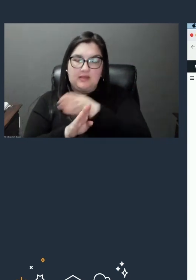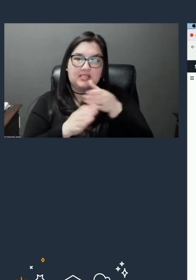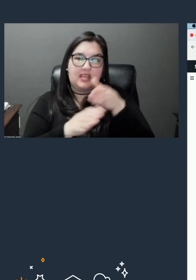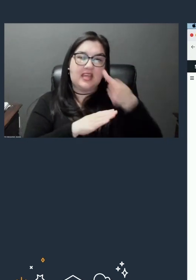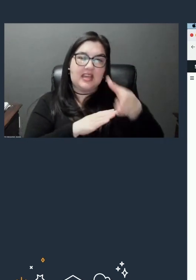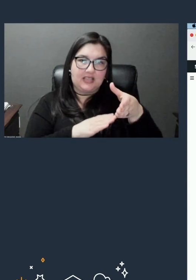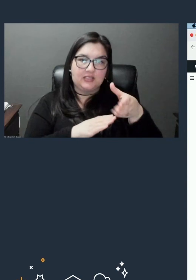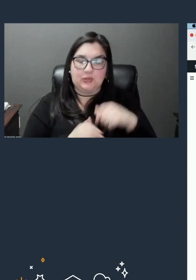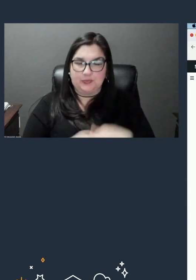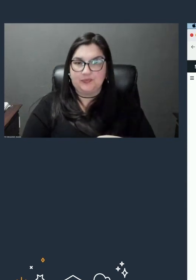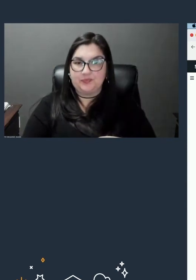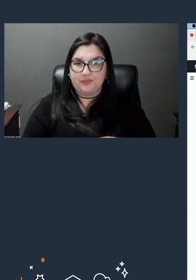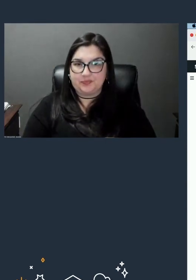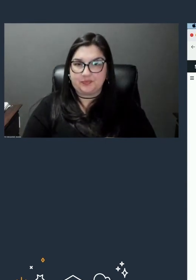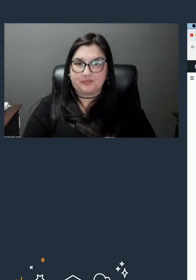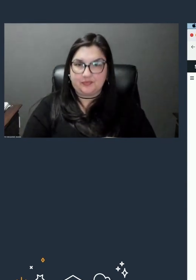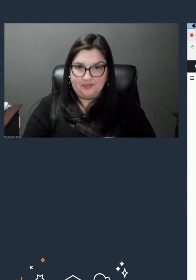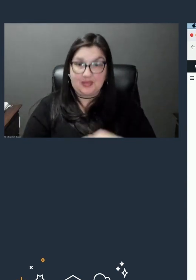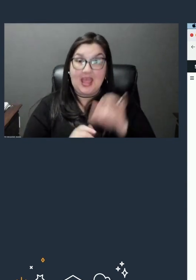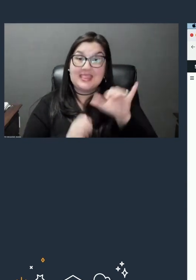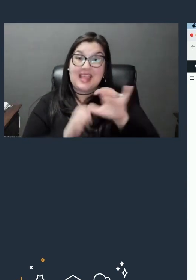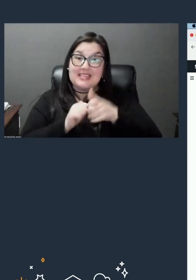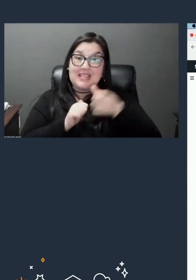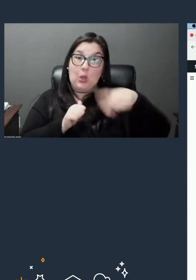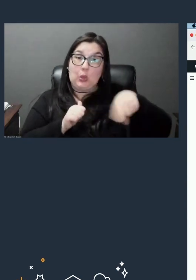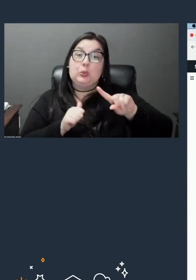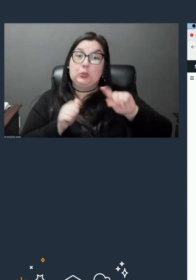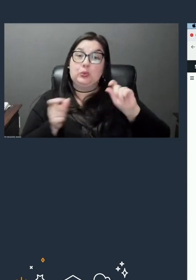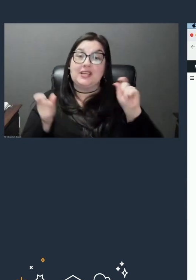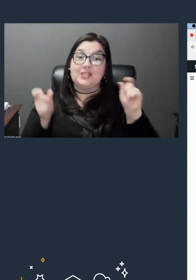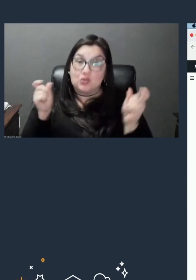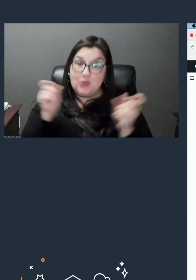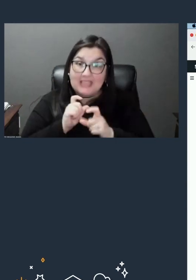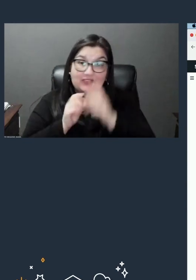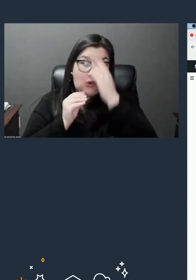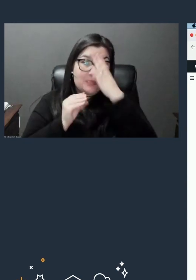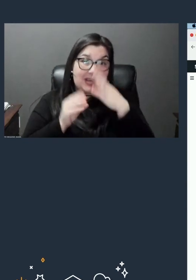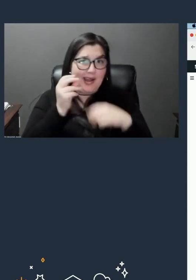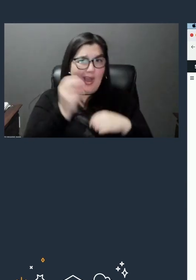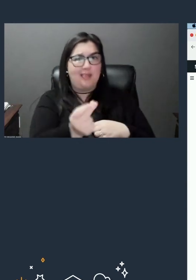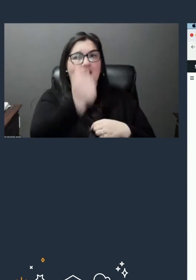So this is how you can transform data on the fly and, you know, you can play around with it.